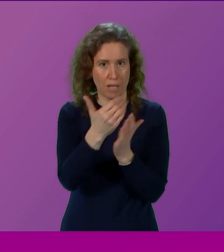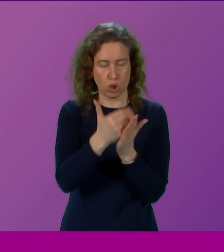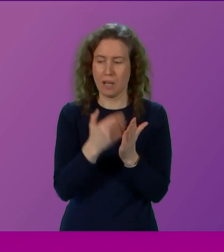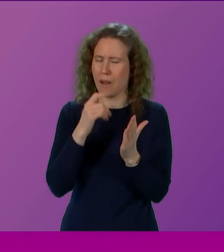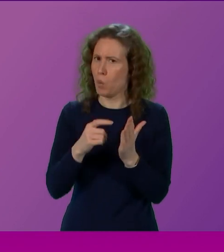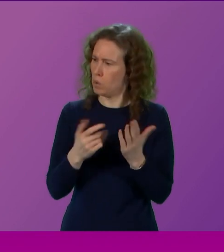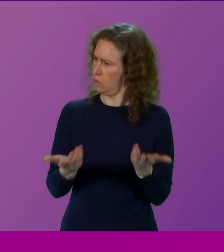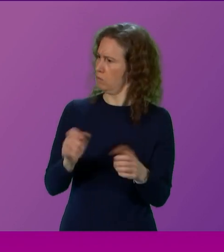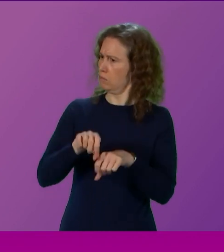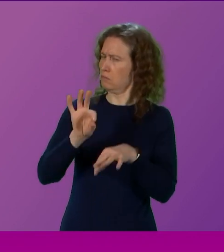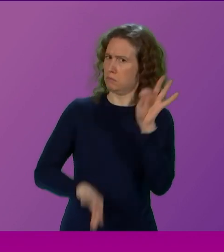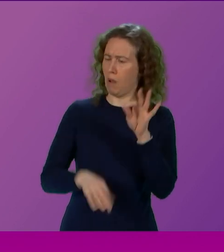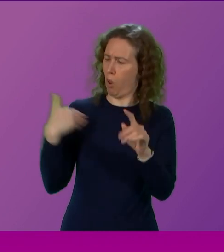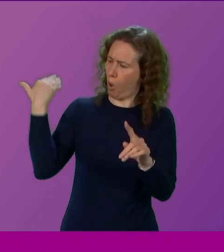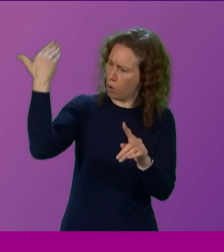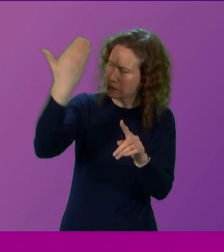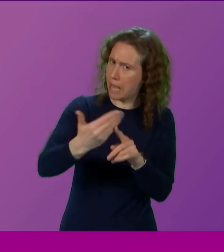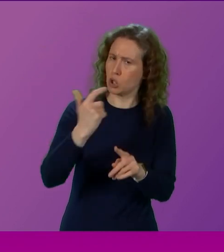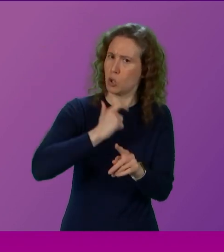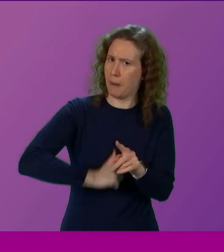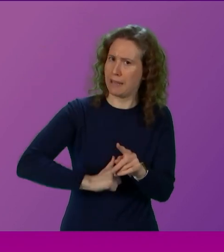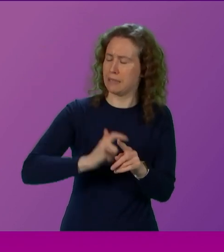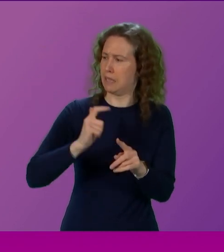humanitarian tradition of which the British people are rightly proud.”